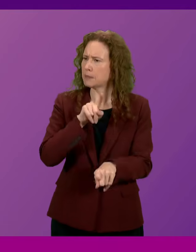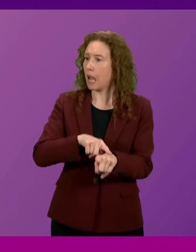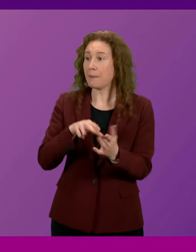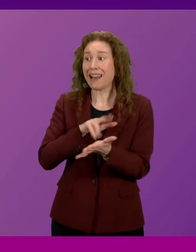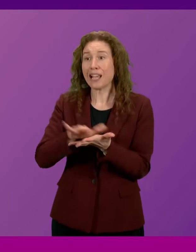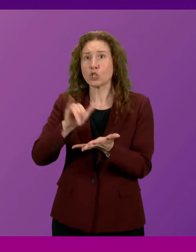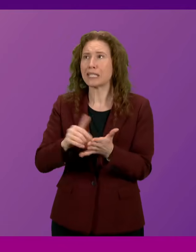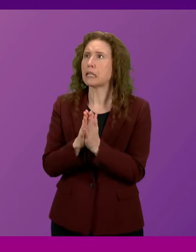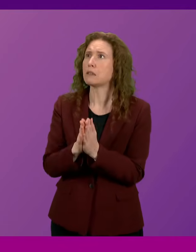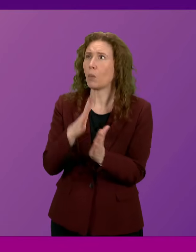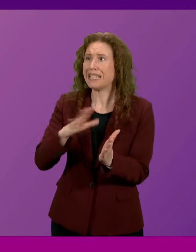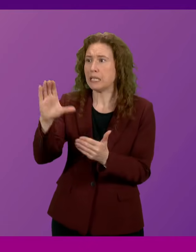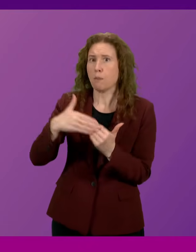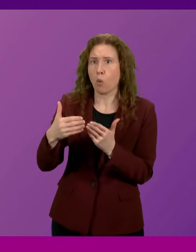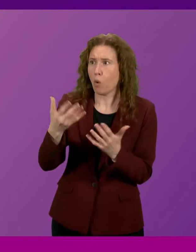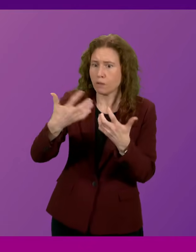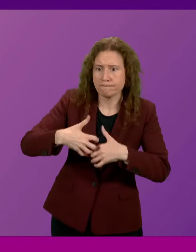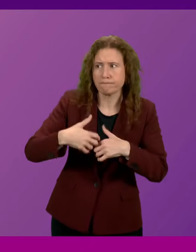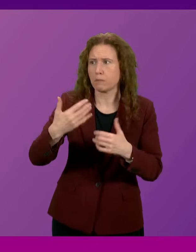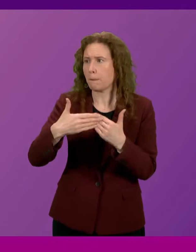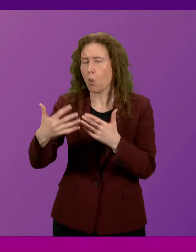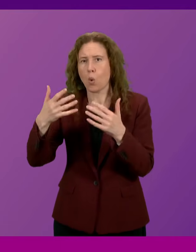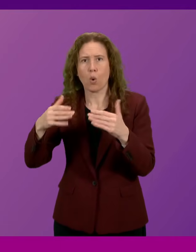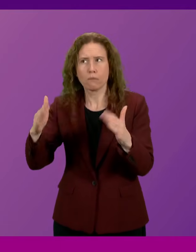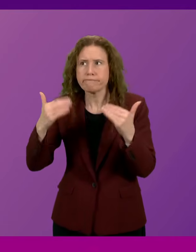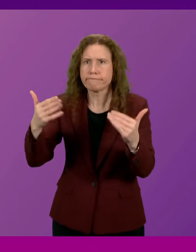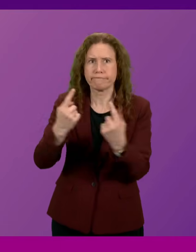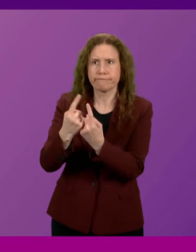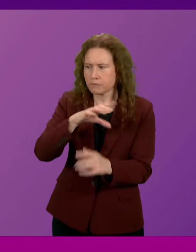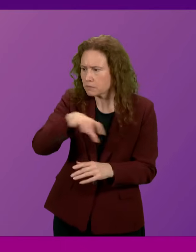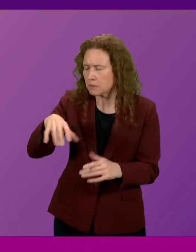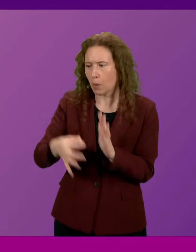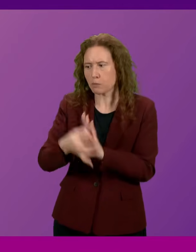out for investment in facilities and technology to improve working conditions and patient care.